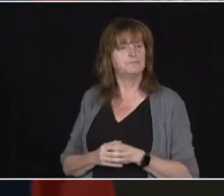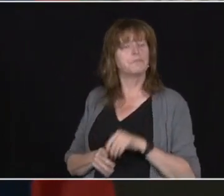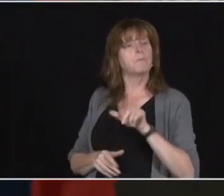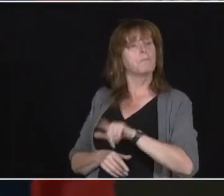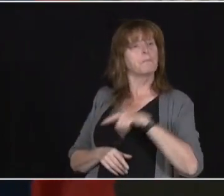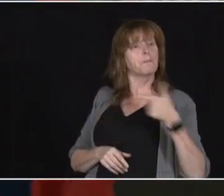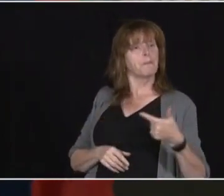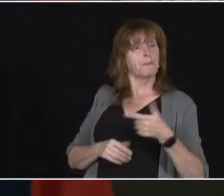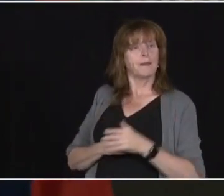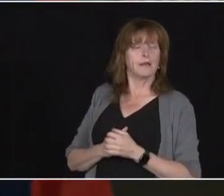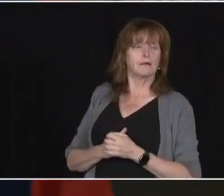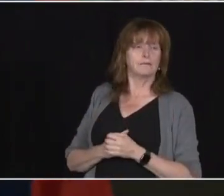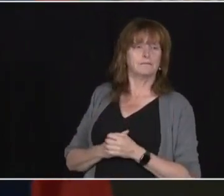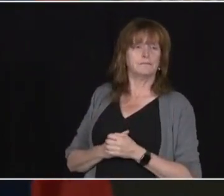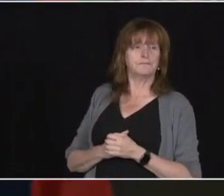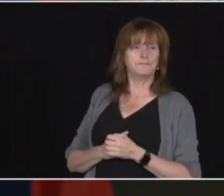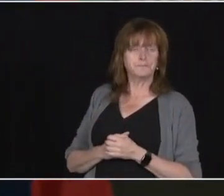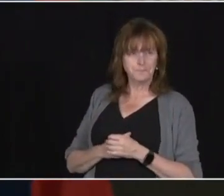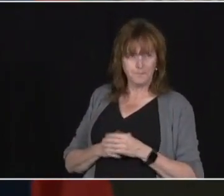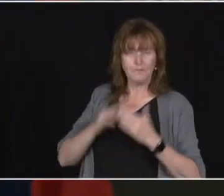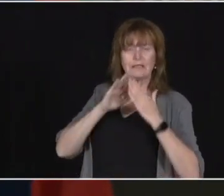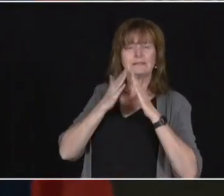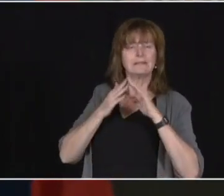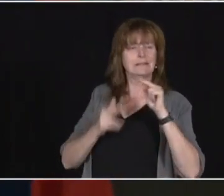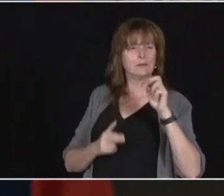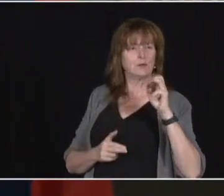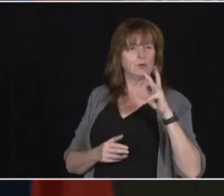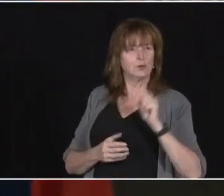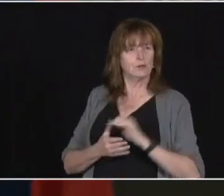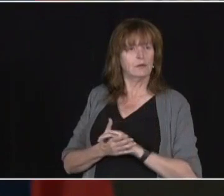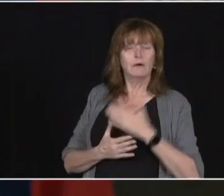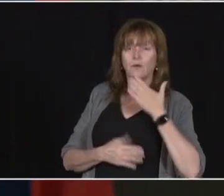Good afternoon Premier! I wanted to ask you a little bit